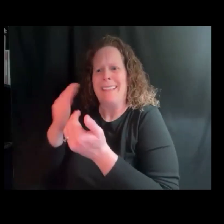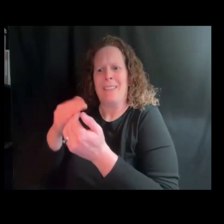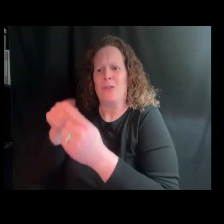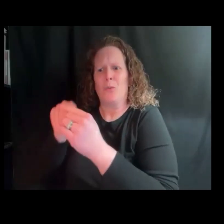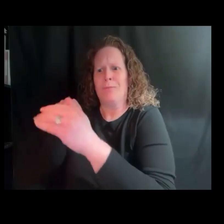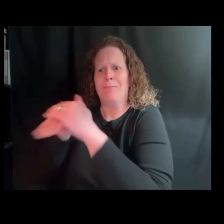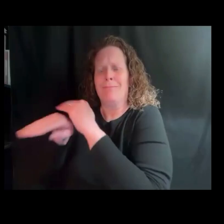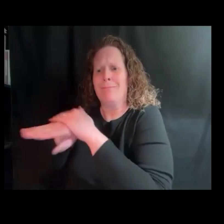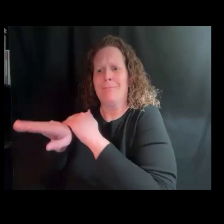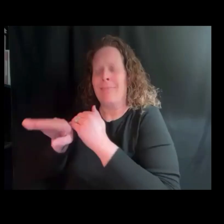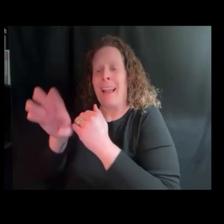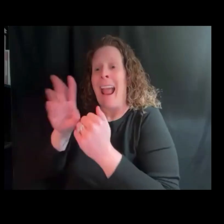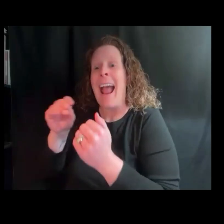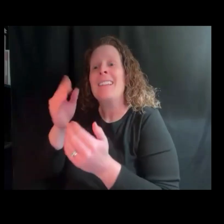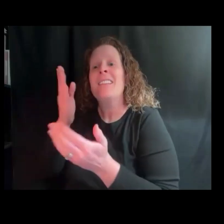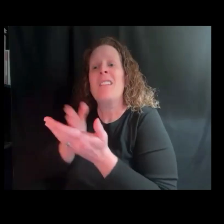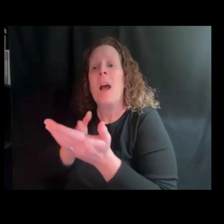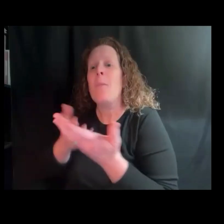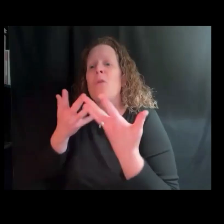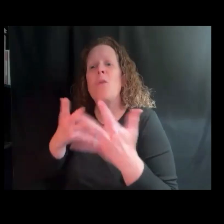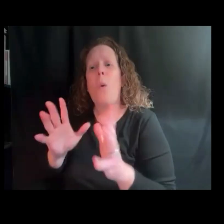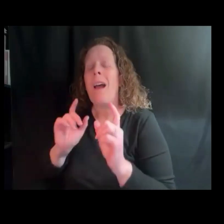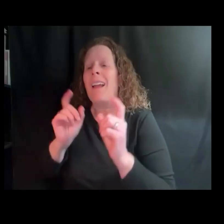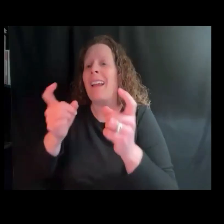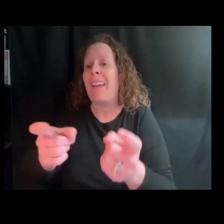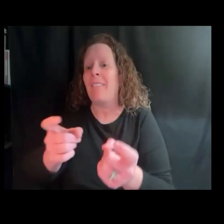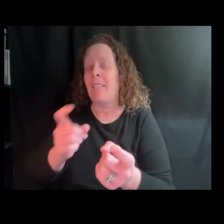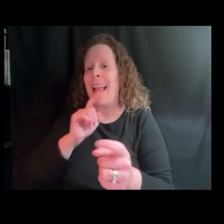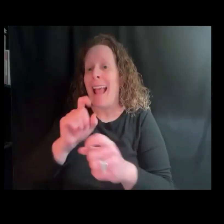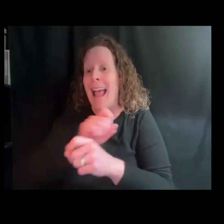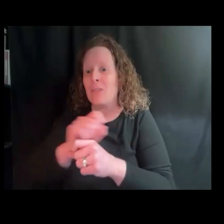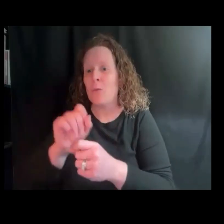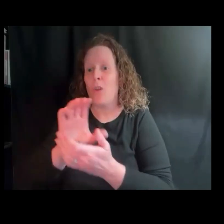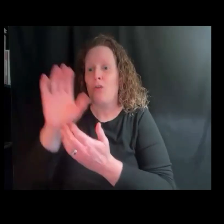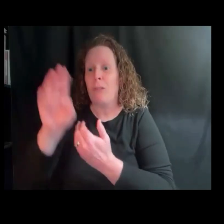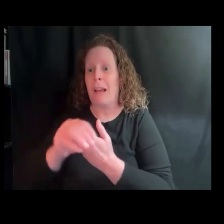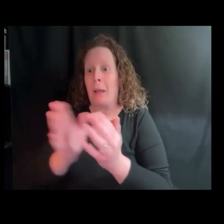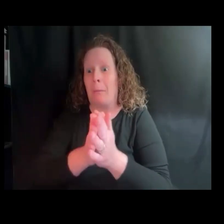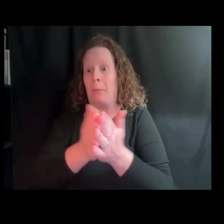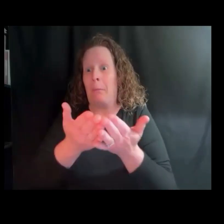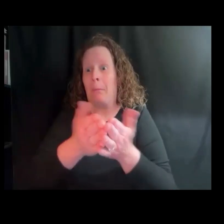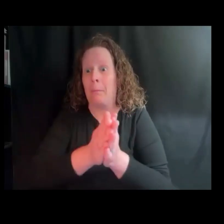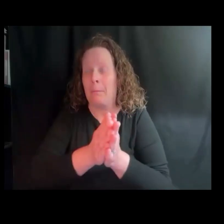So the school is paying for their licenses so they can easily give access